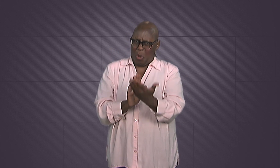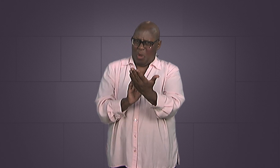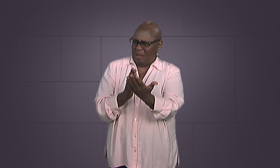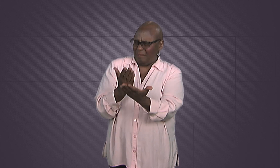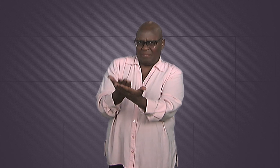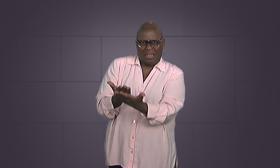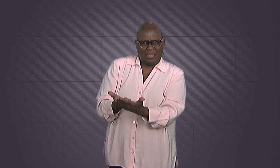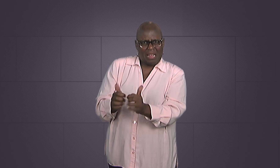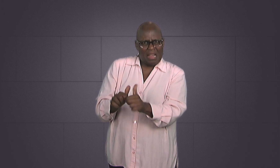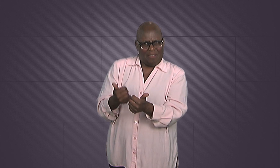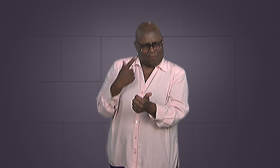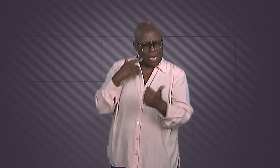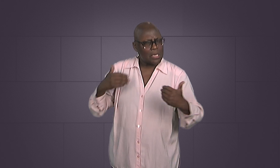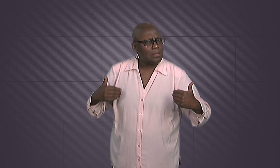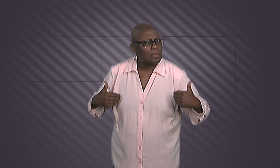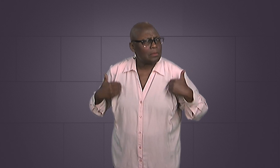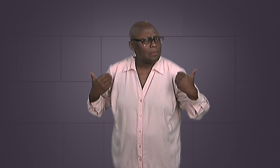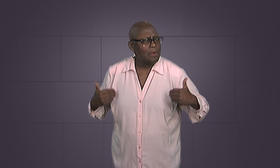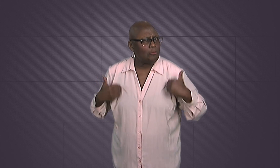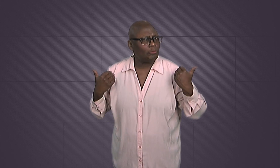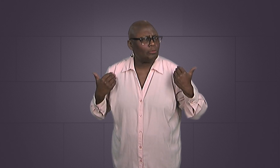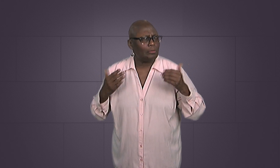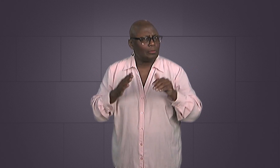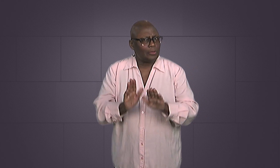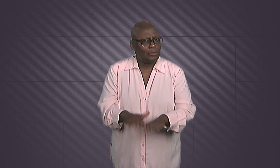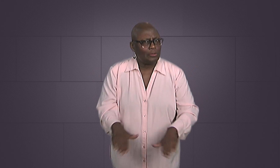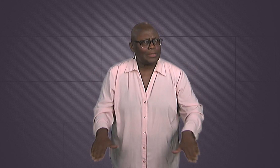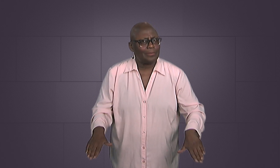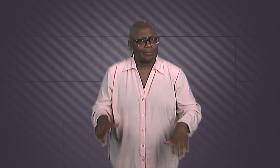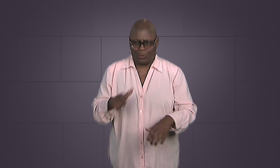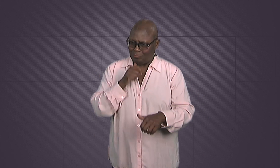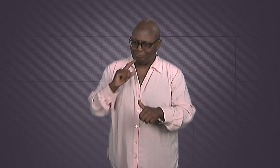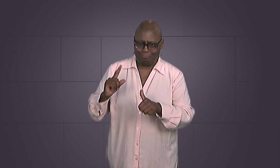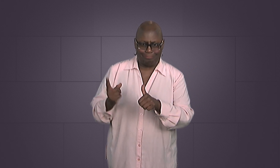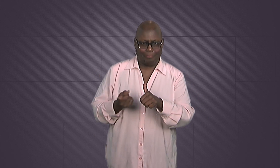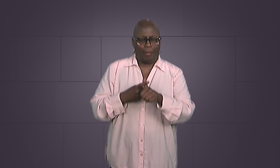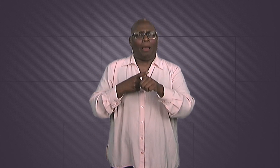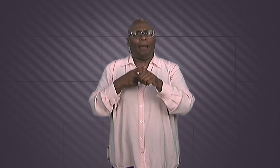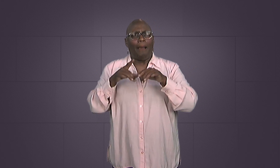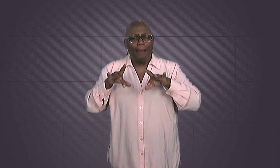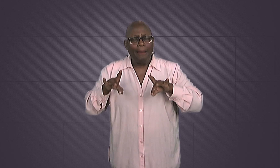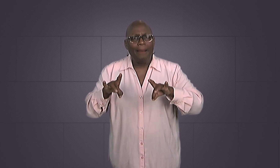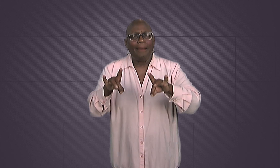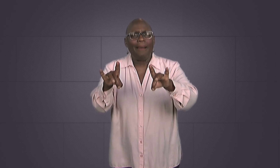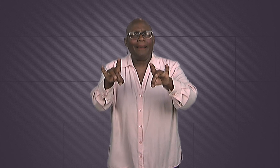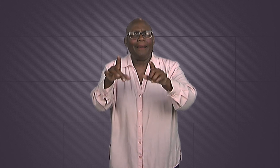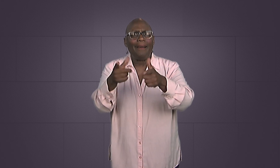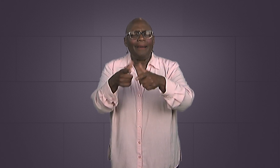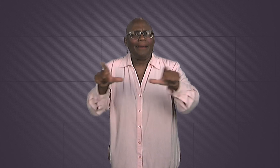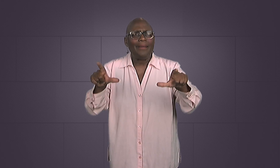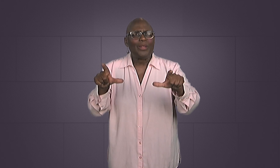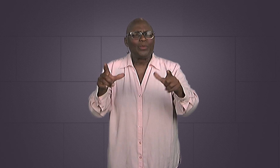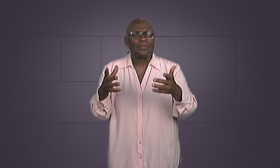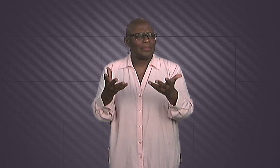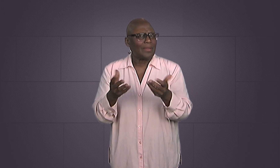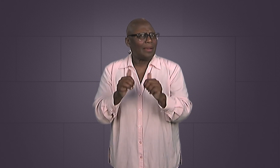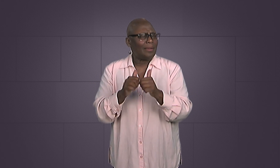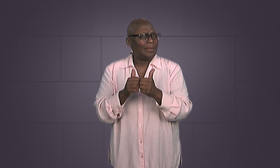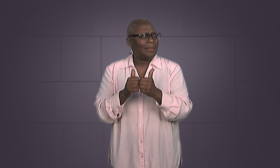for young deaf and hard of hearing children who are first acquiring language?